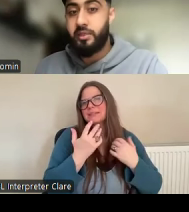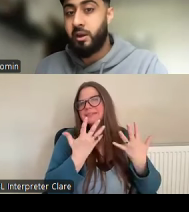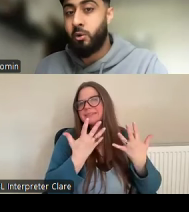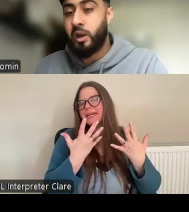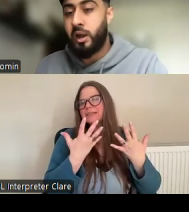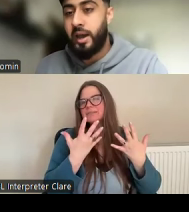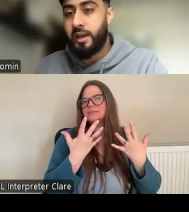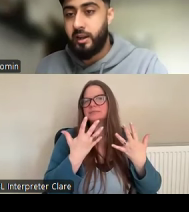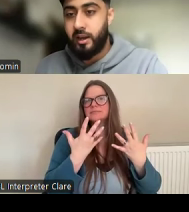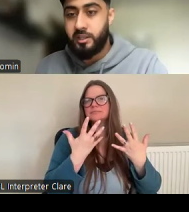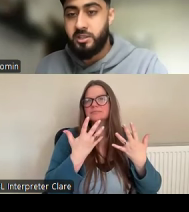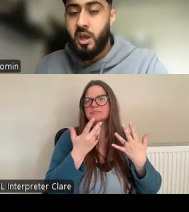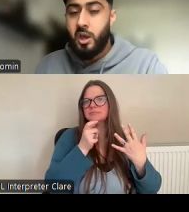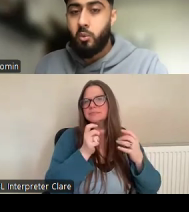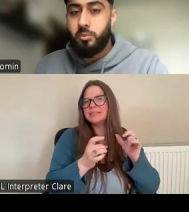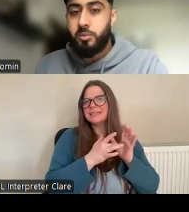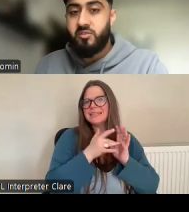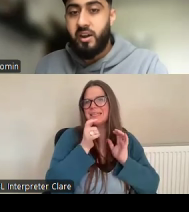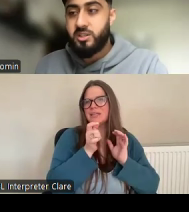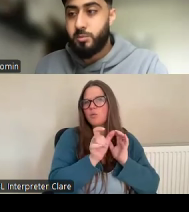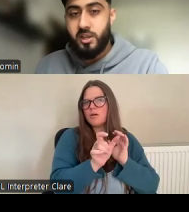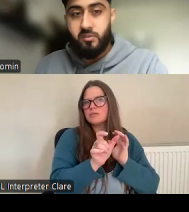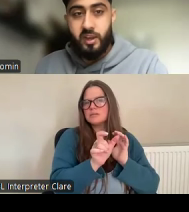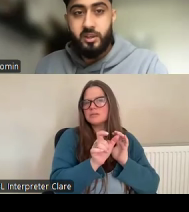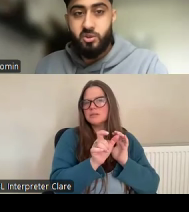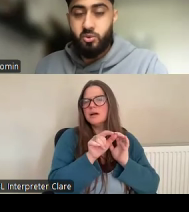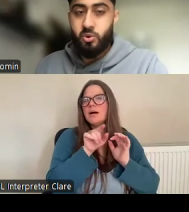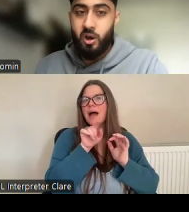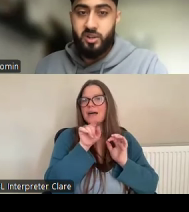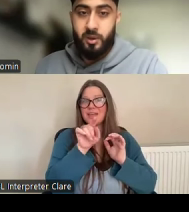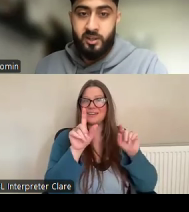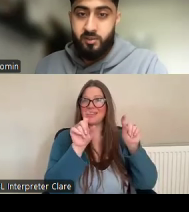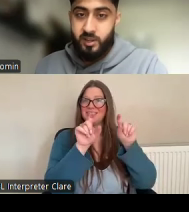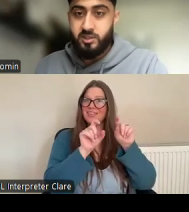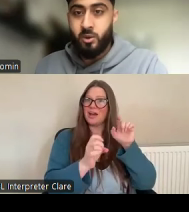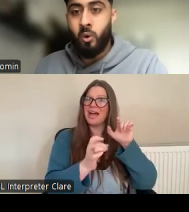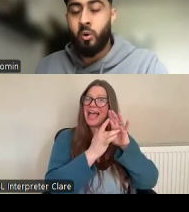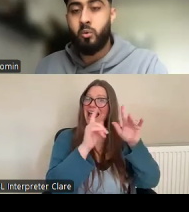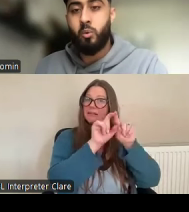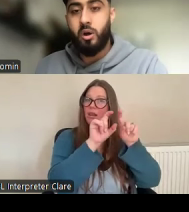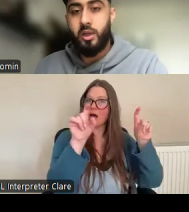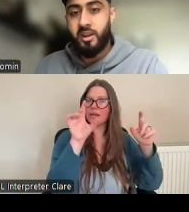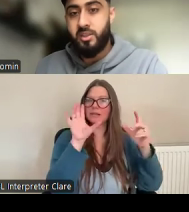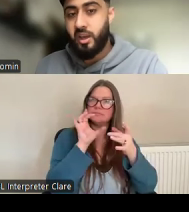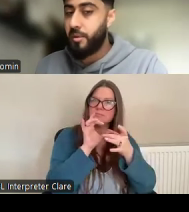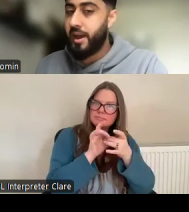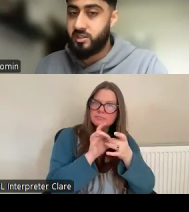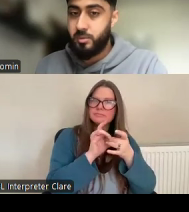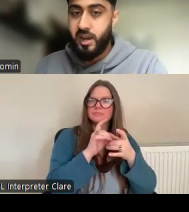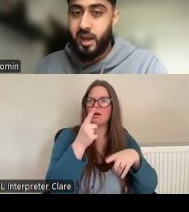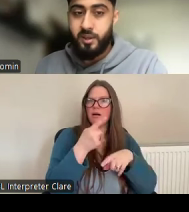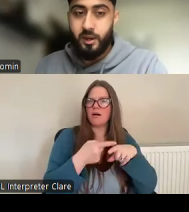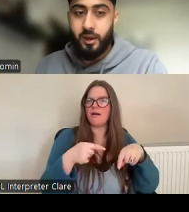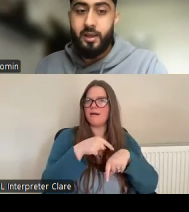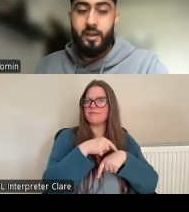Then all our headlines would be very specific to half-term activities or anything that parents would be typing in.